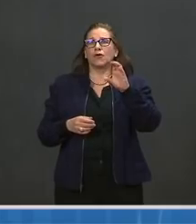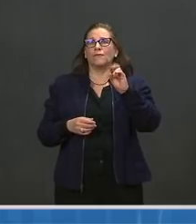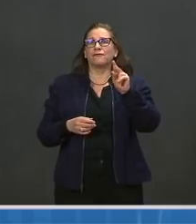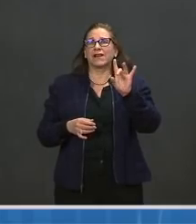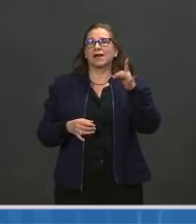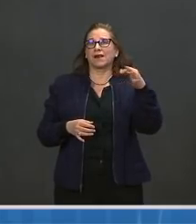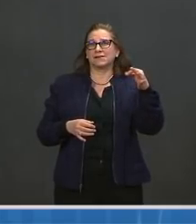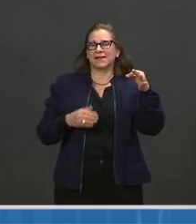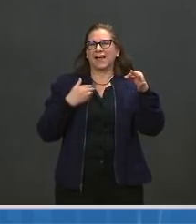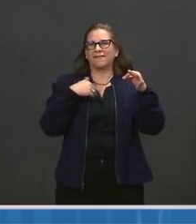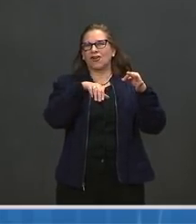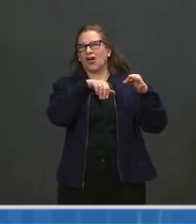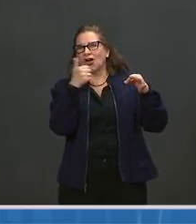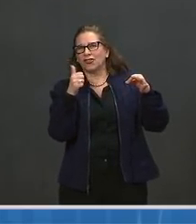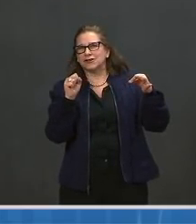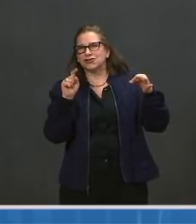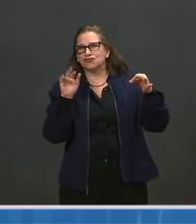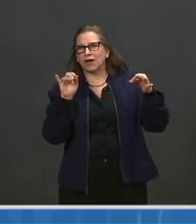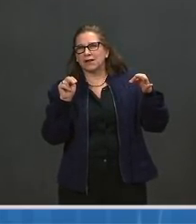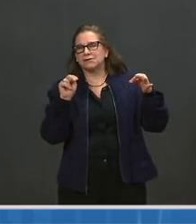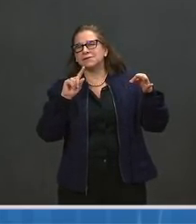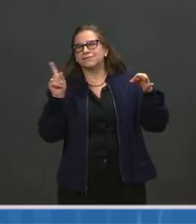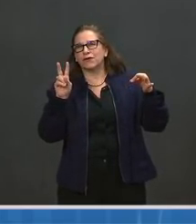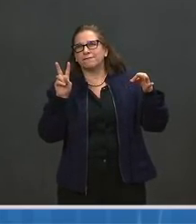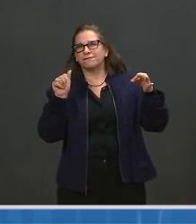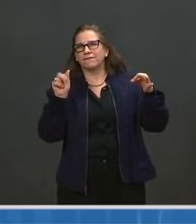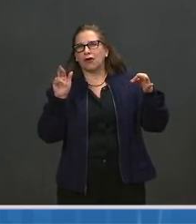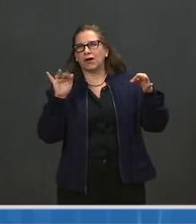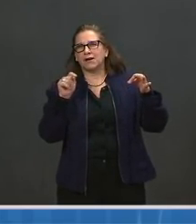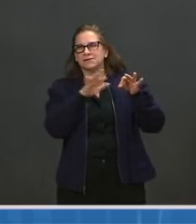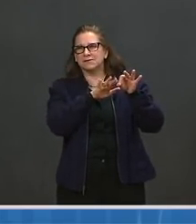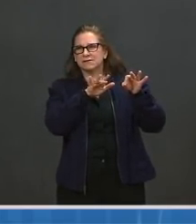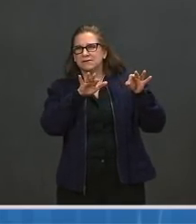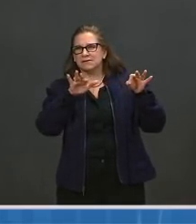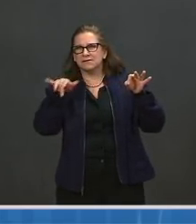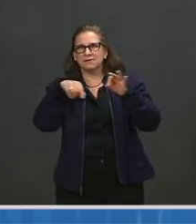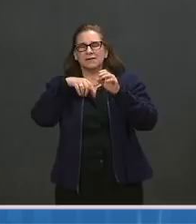is estimated to account for 52 percent of cases in California,